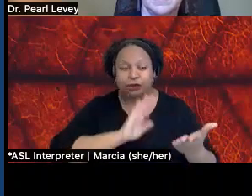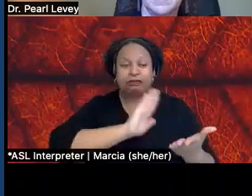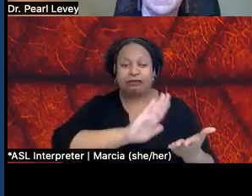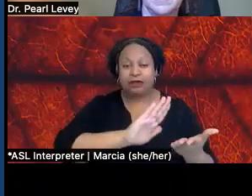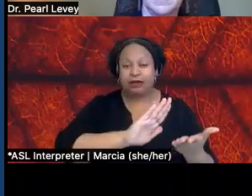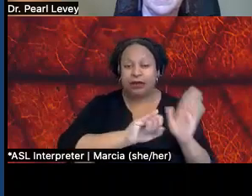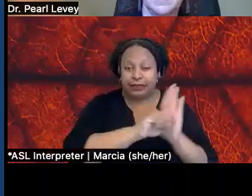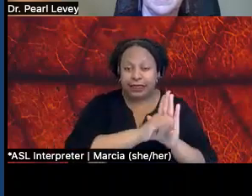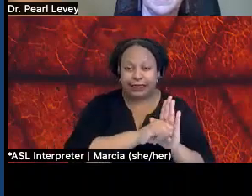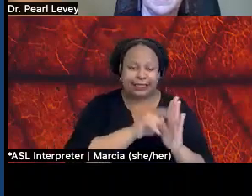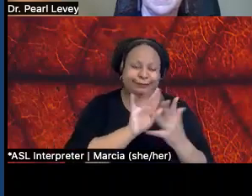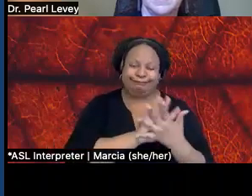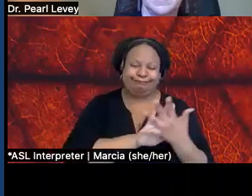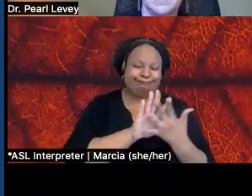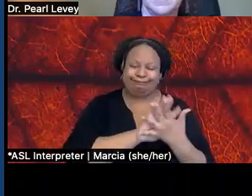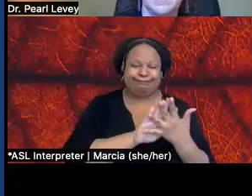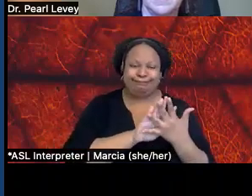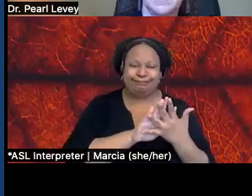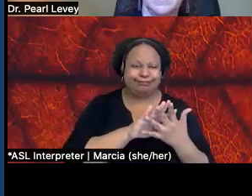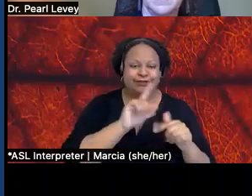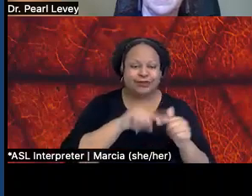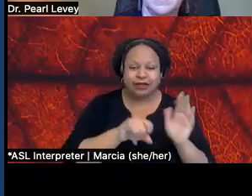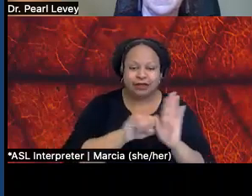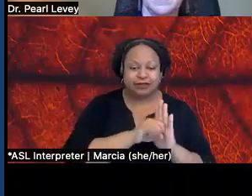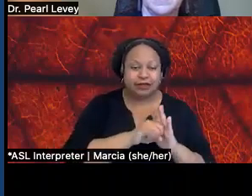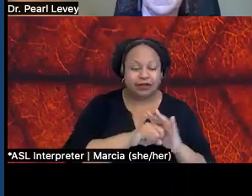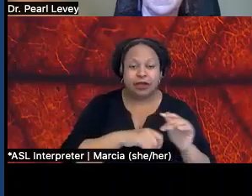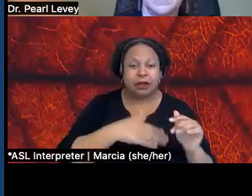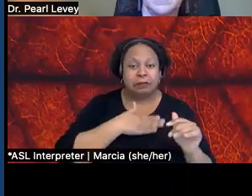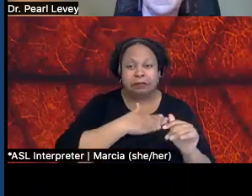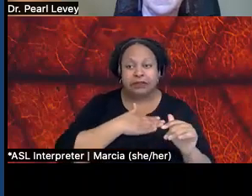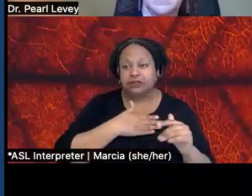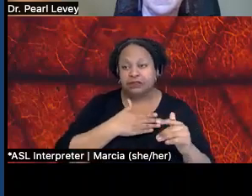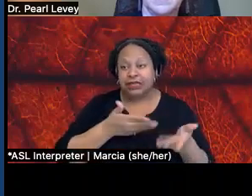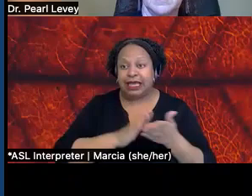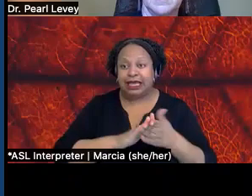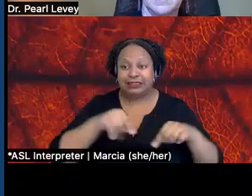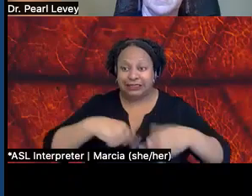And please do not take this information outside of this session.